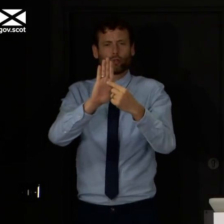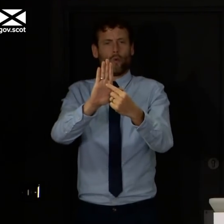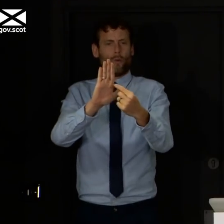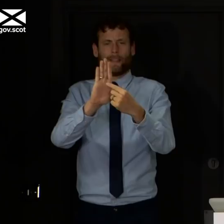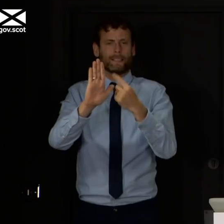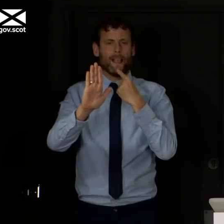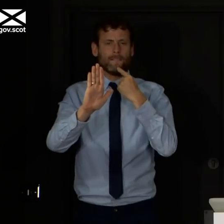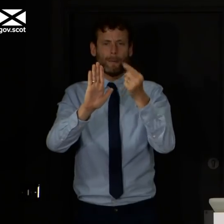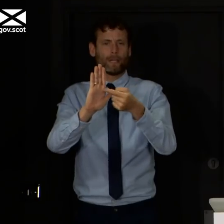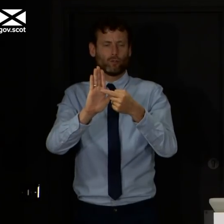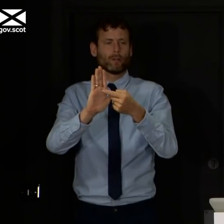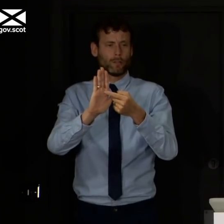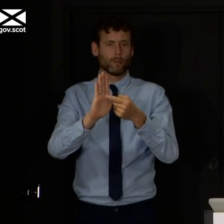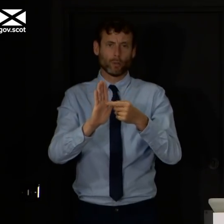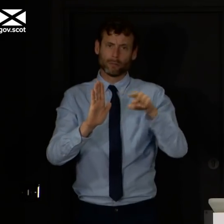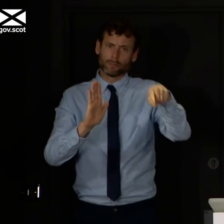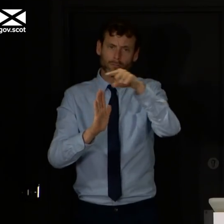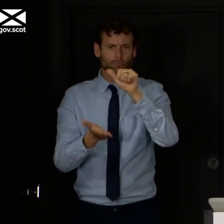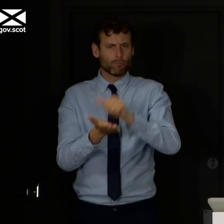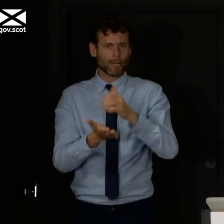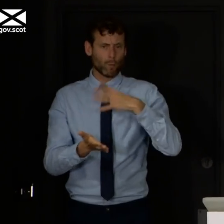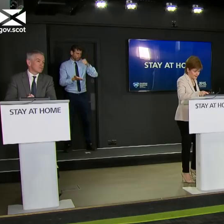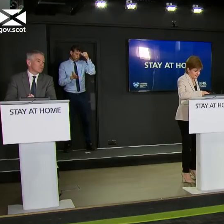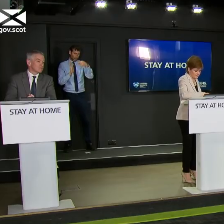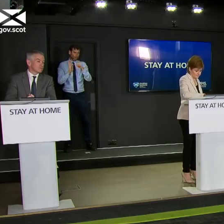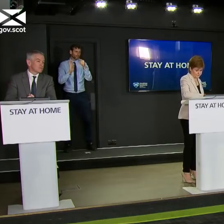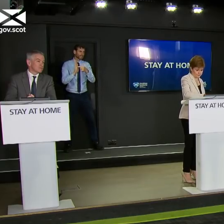as I think people have a right to expect. Jeane to do you want to add anything?